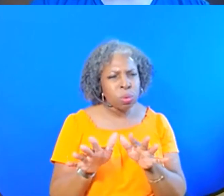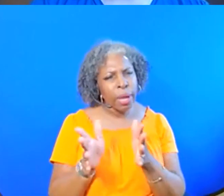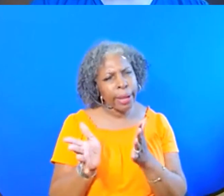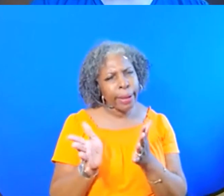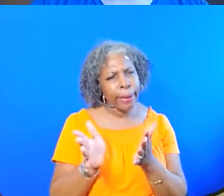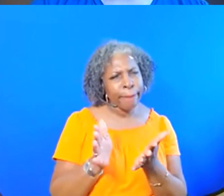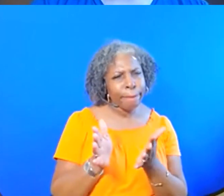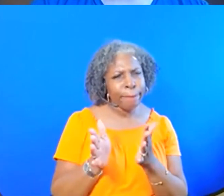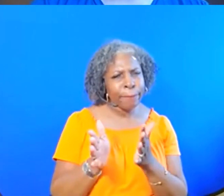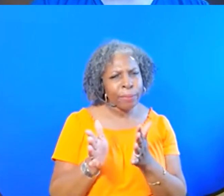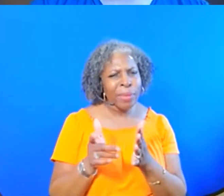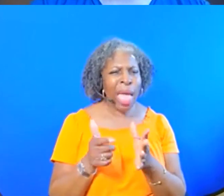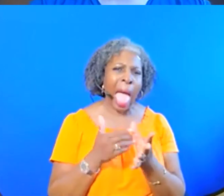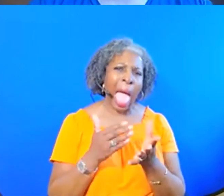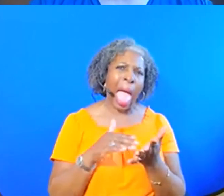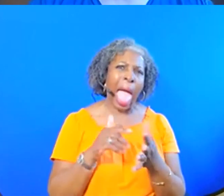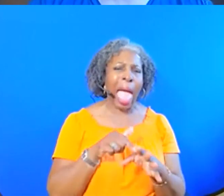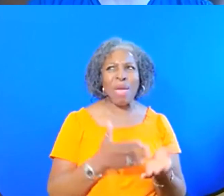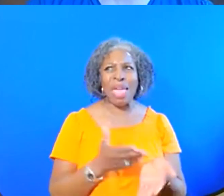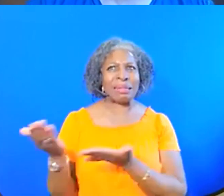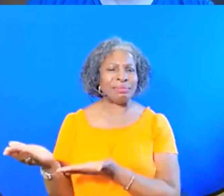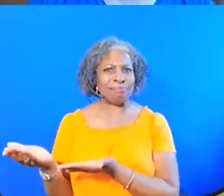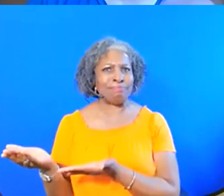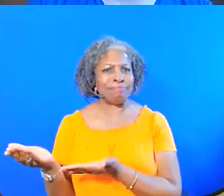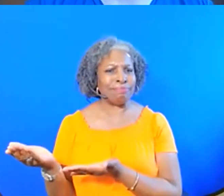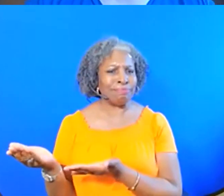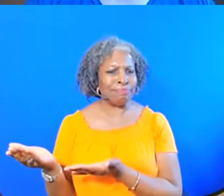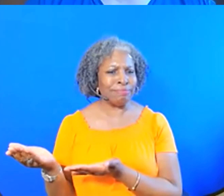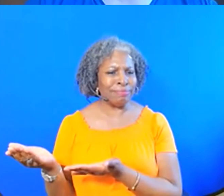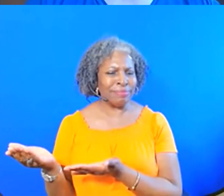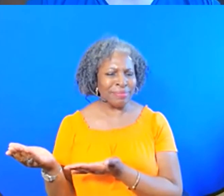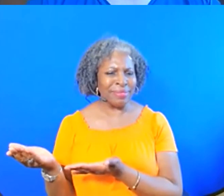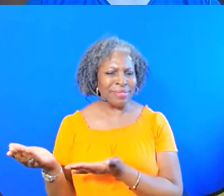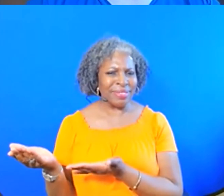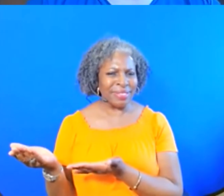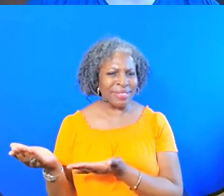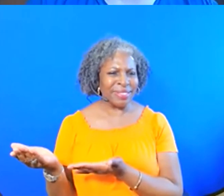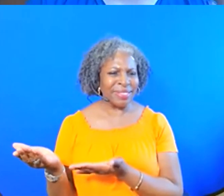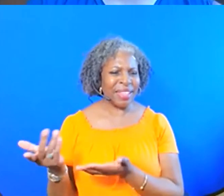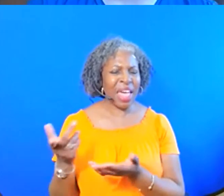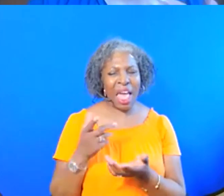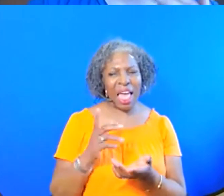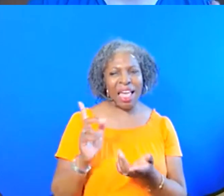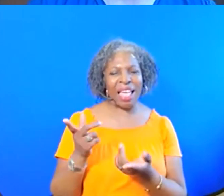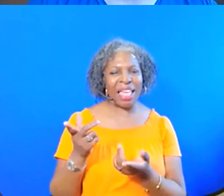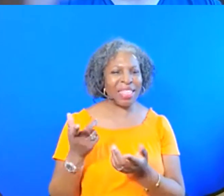do you want to go first? >> CÍARAN: I come back, I come back, I come back to you a second. Amy, I was going to ask you a similar kind of